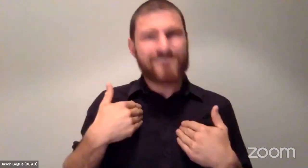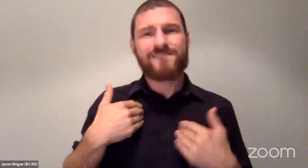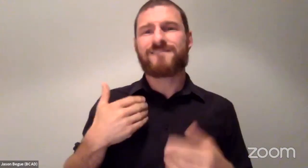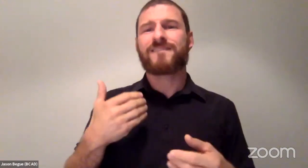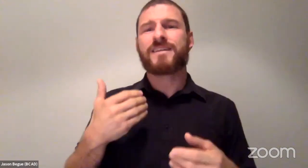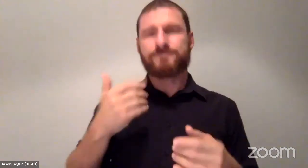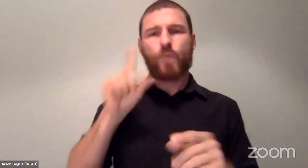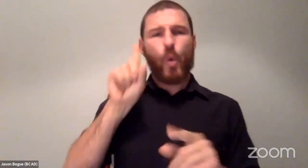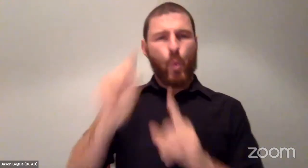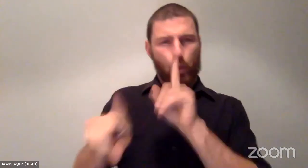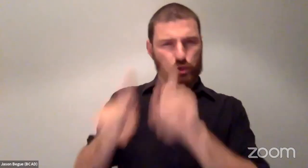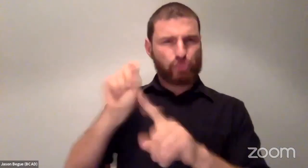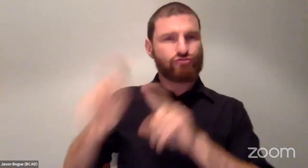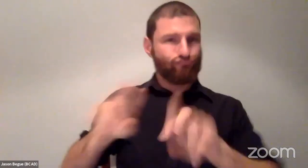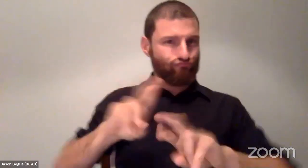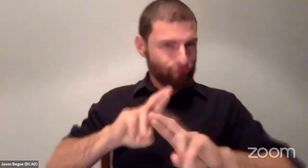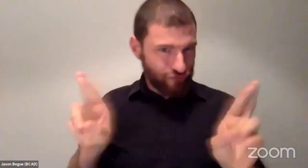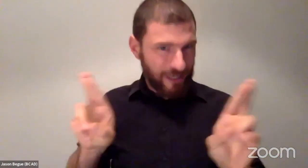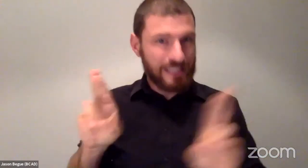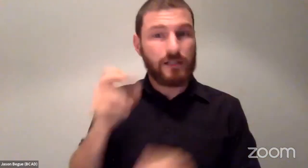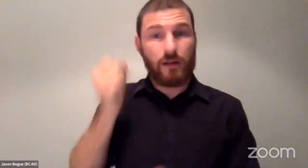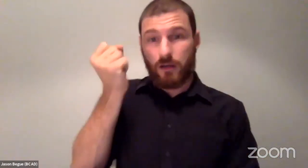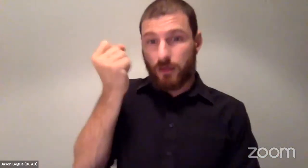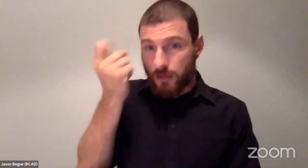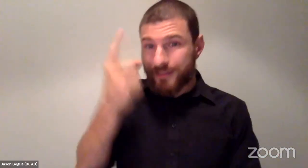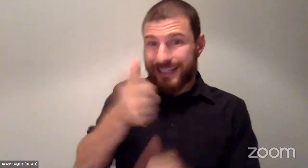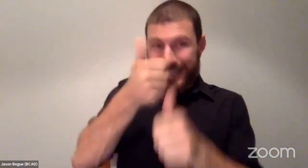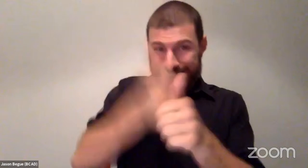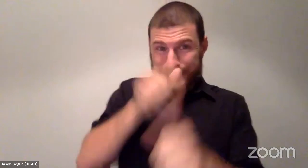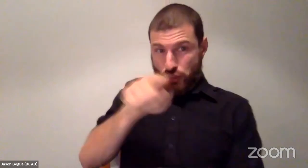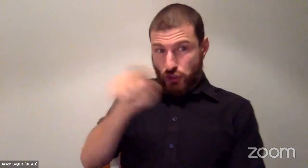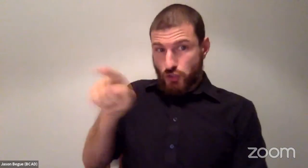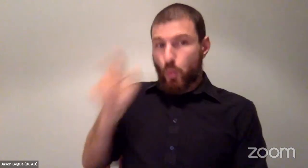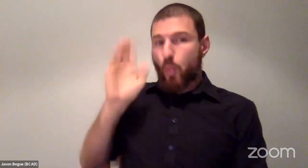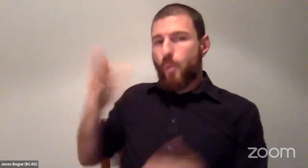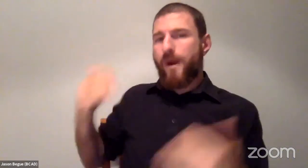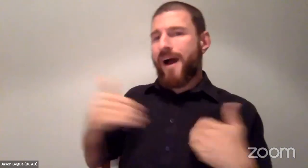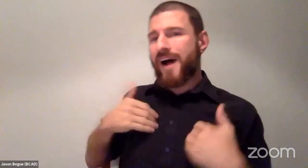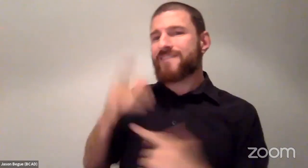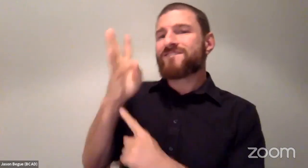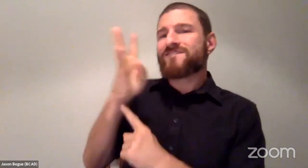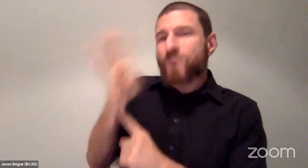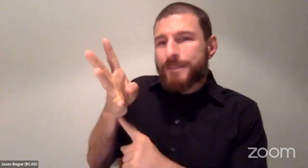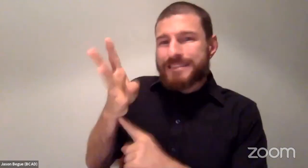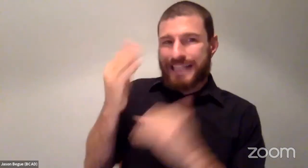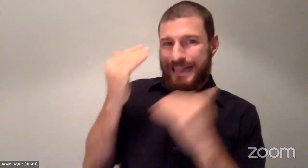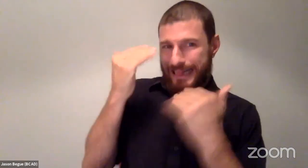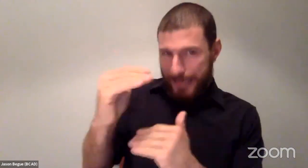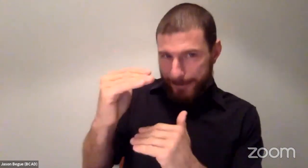of sign language interpreter licensure. We have preprepared questions for our panelists.